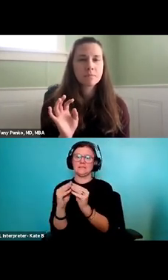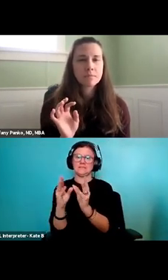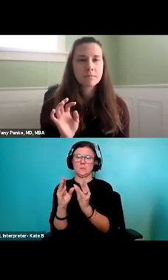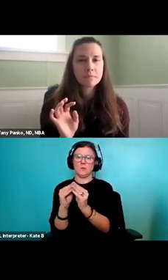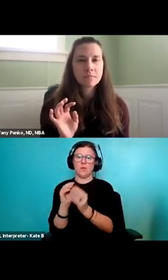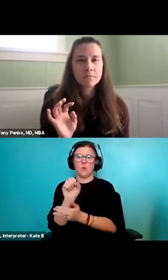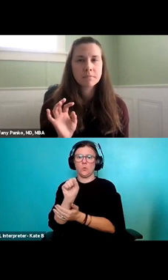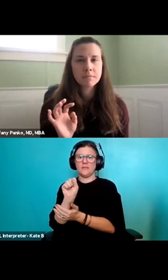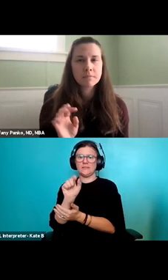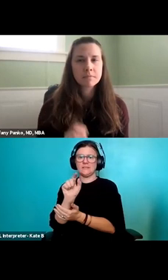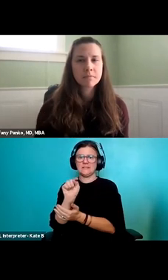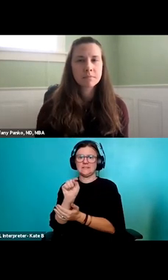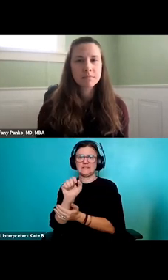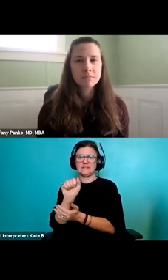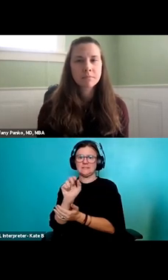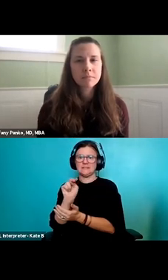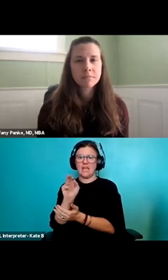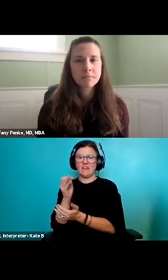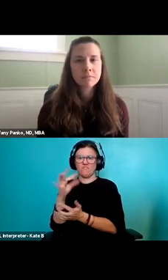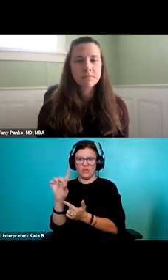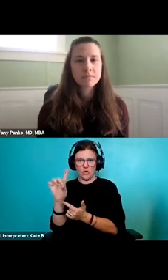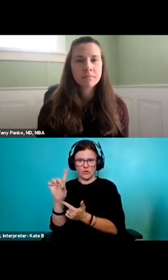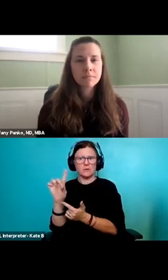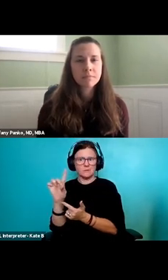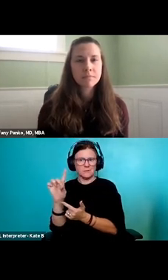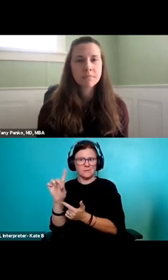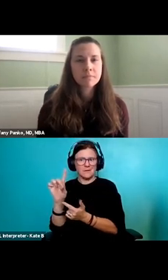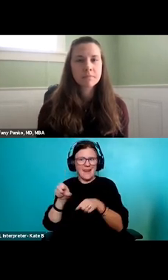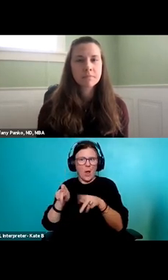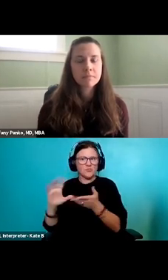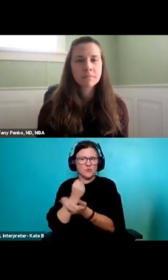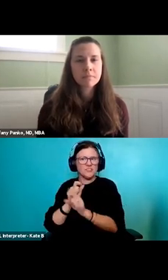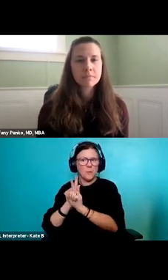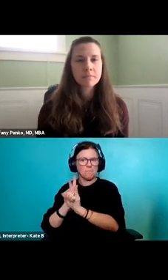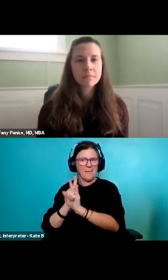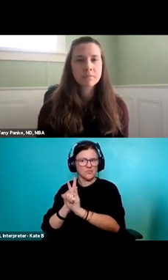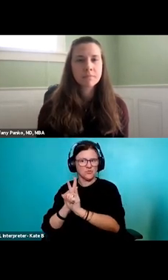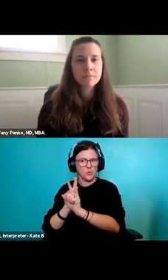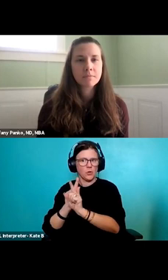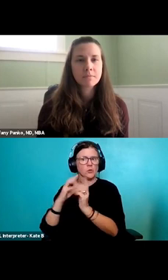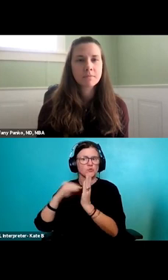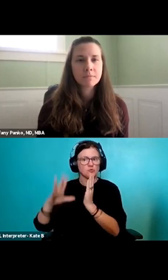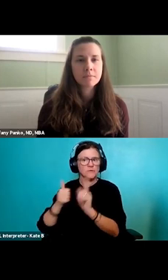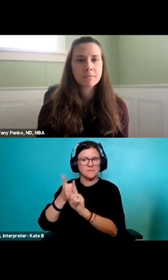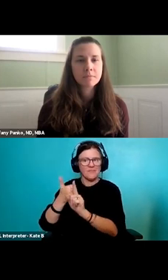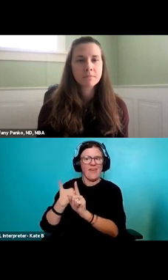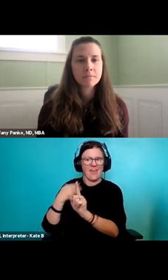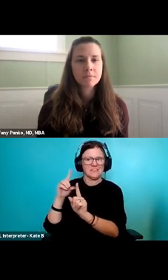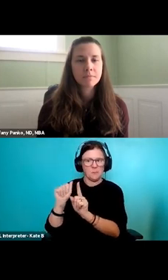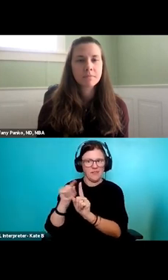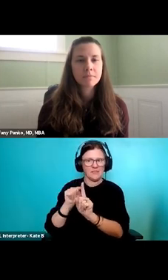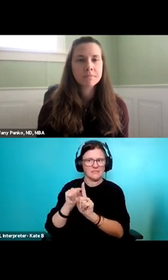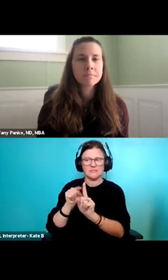disabilities, and an attempt to mentor. You know, students, and pair them with health